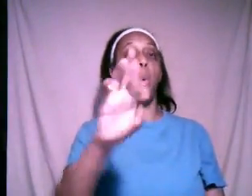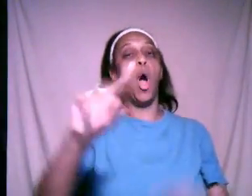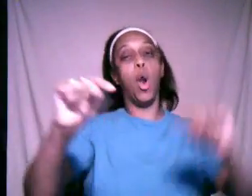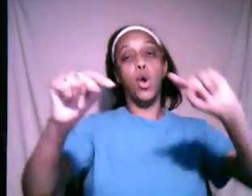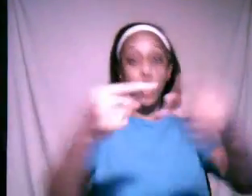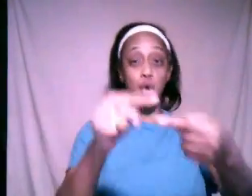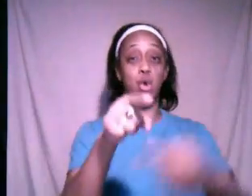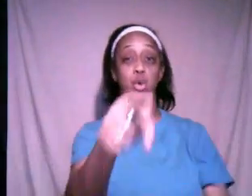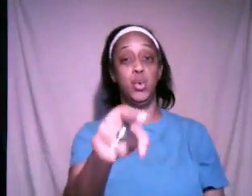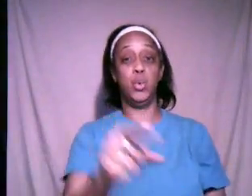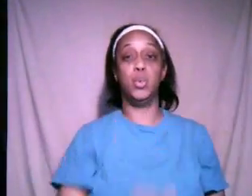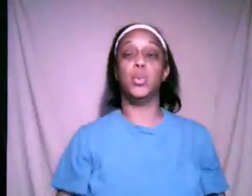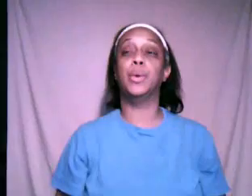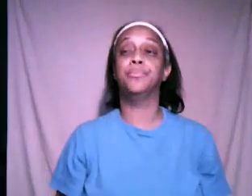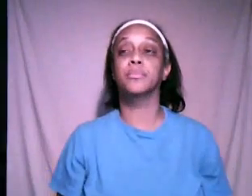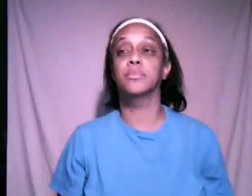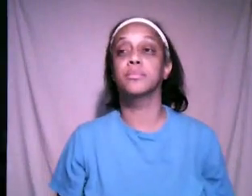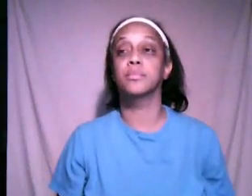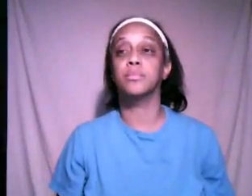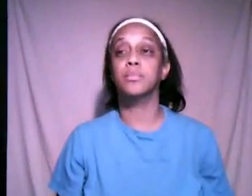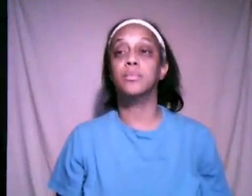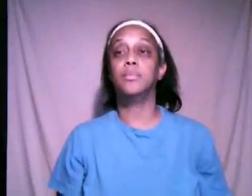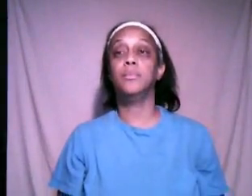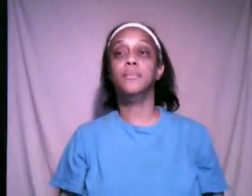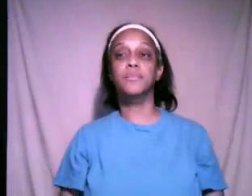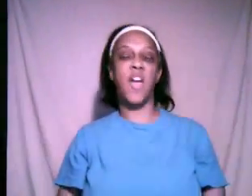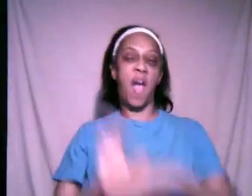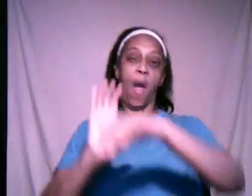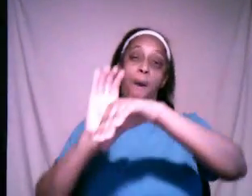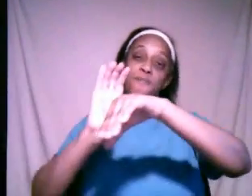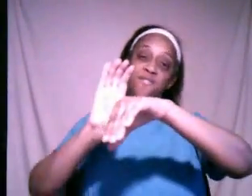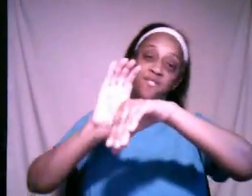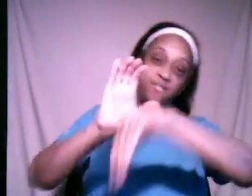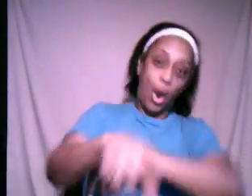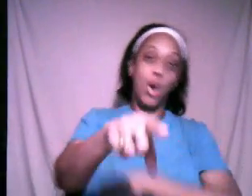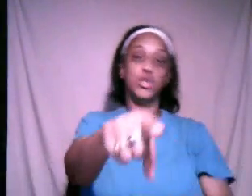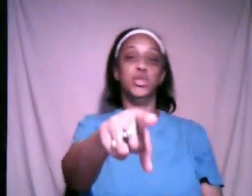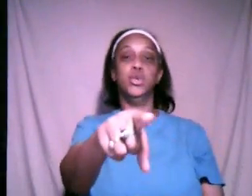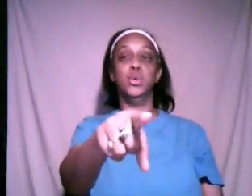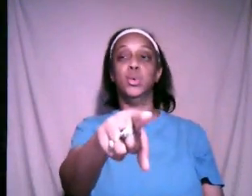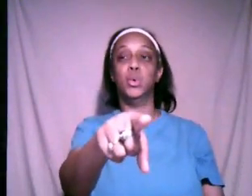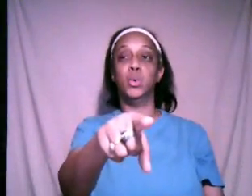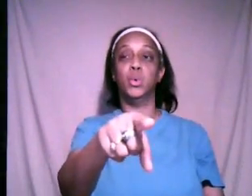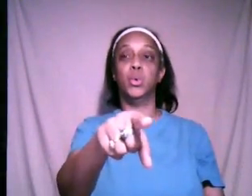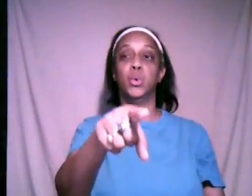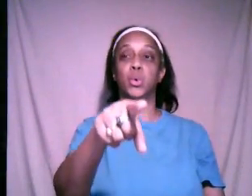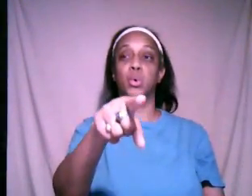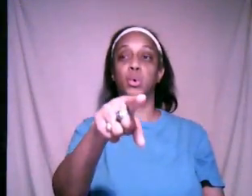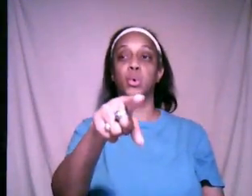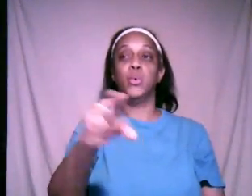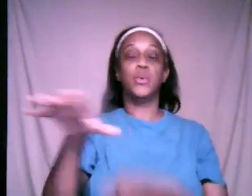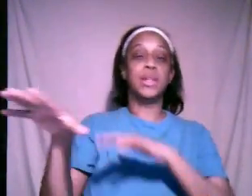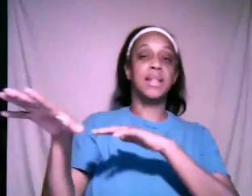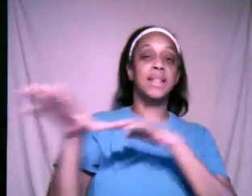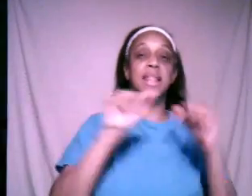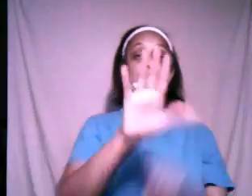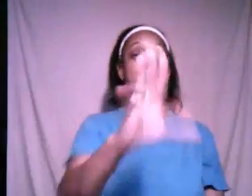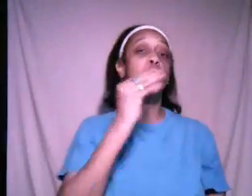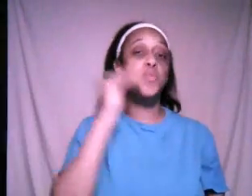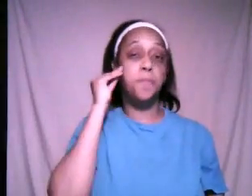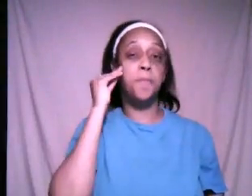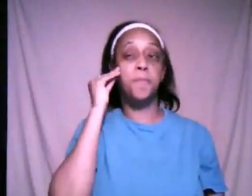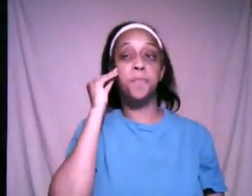hurt you. * Forced you to leave your home.